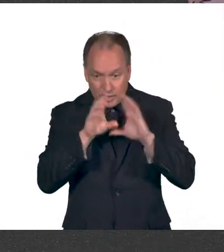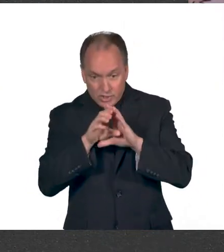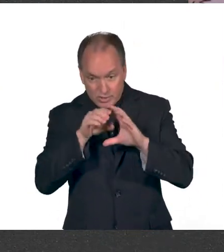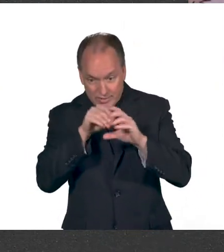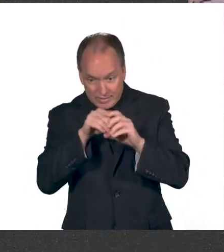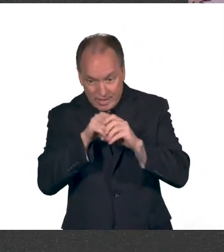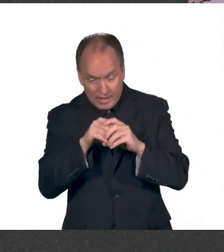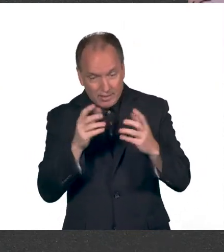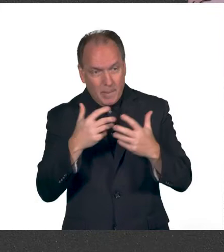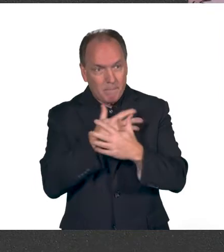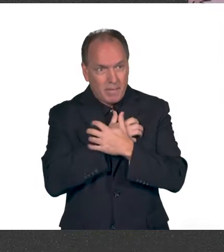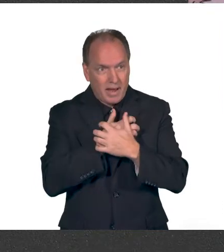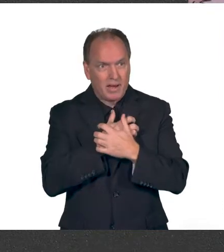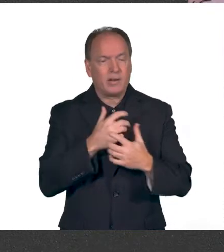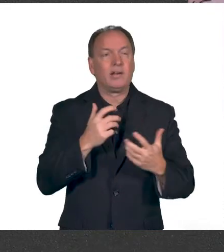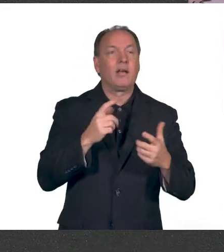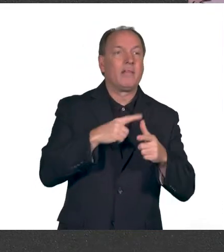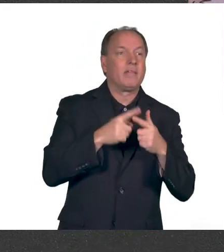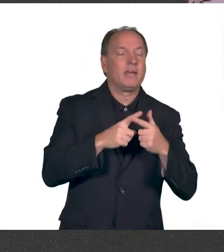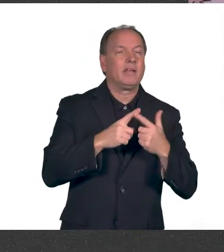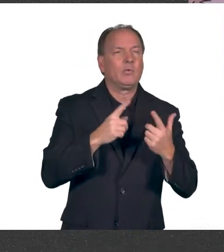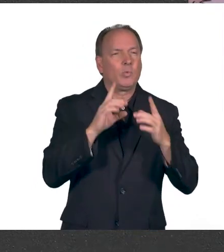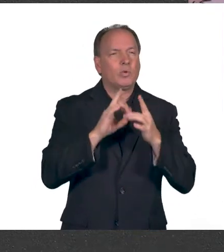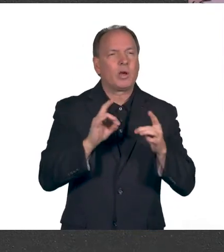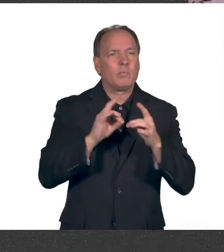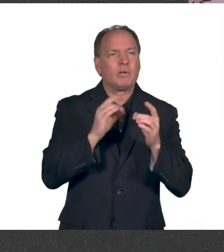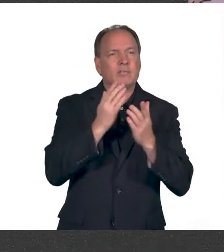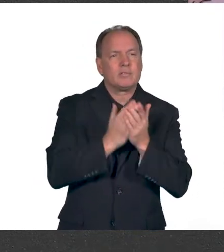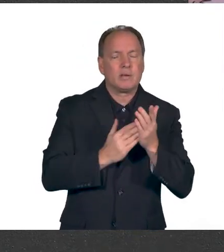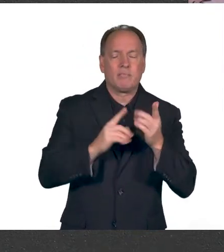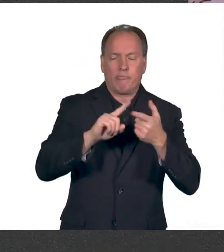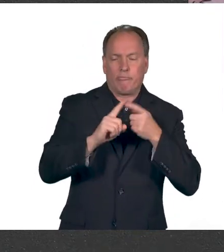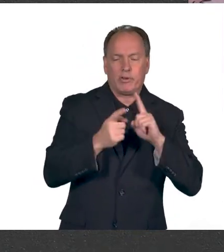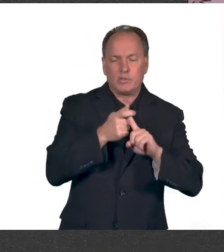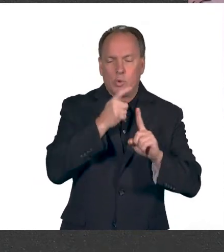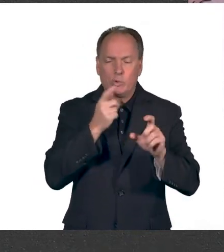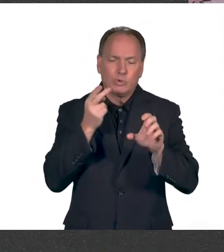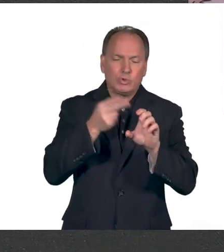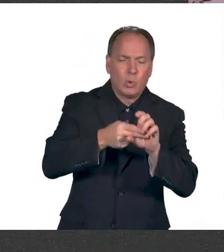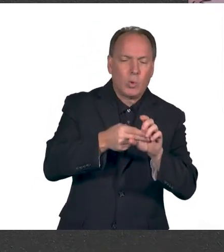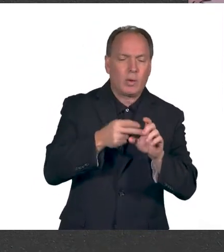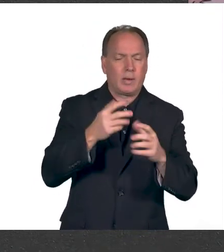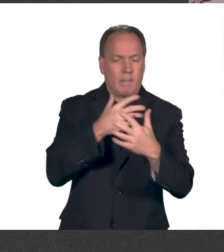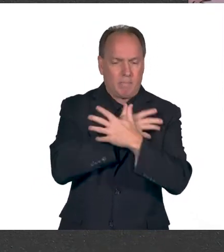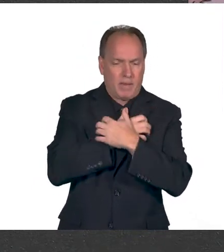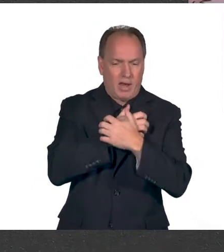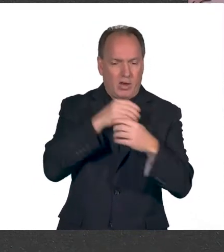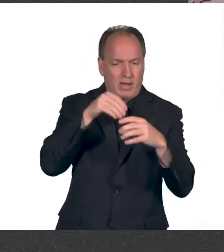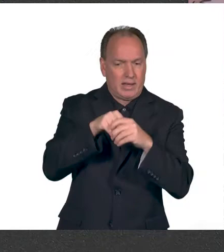what we're going to do is we're going to talk about some of the friends that joined bear in his lair